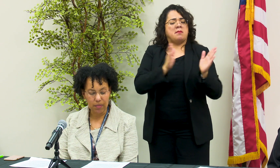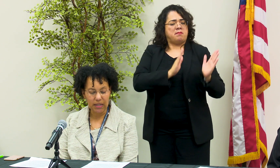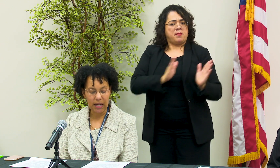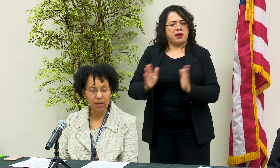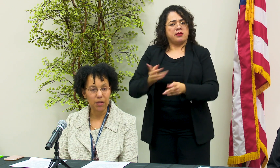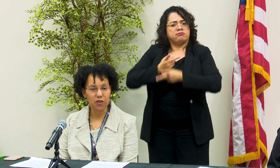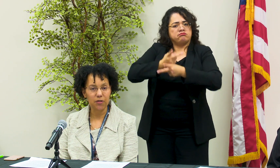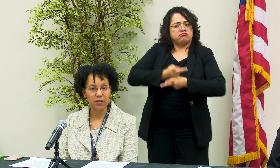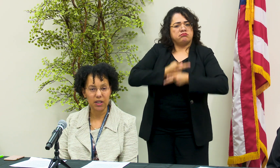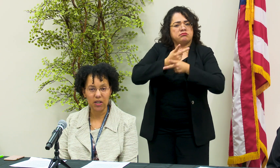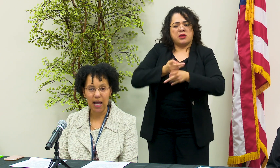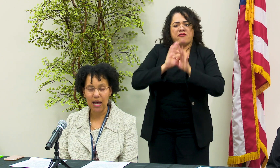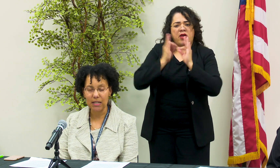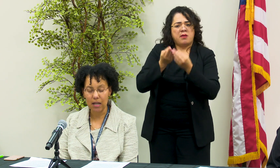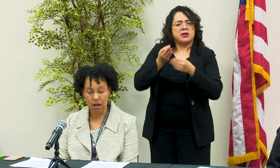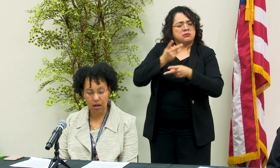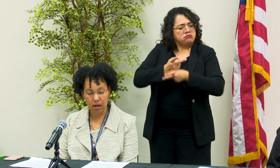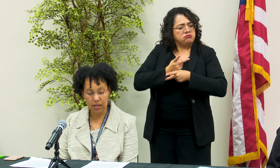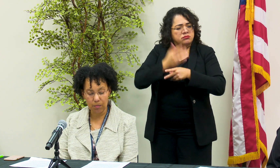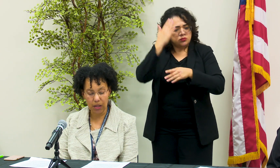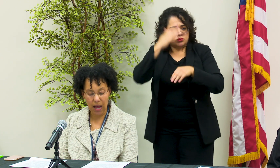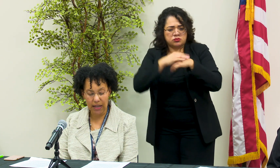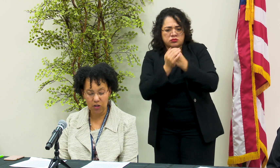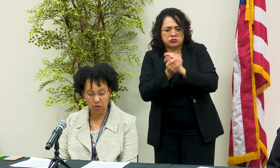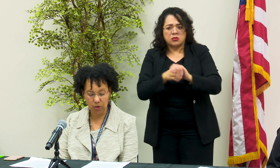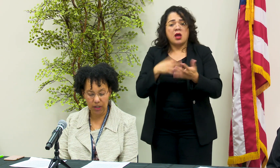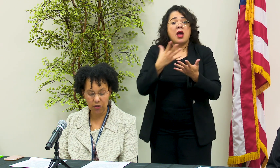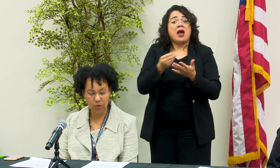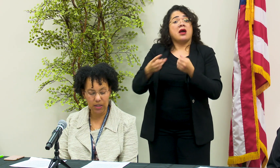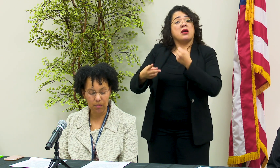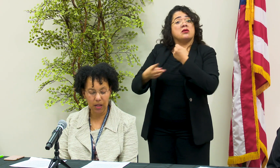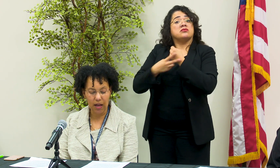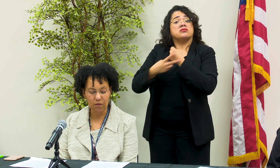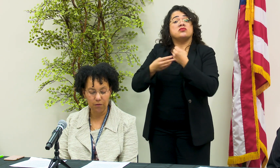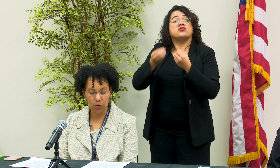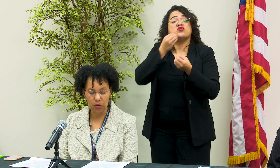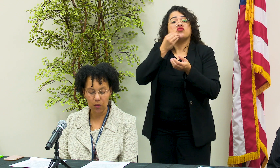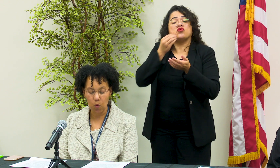by taking measures such as supplying and storing a two-week supply of food and